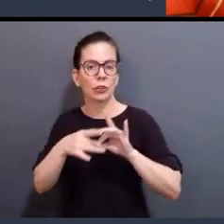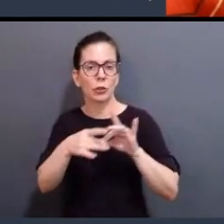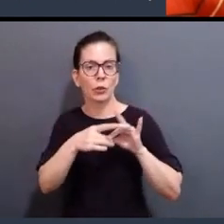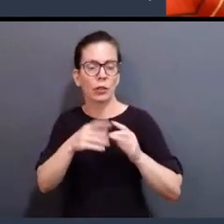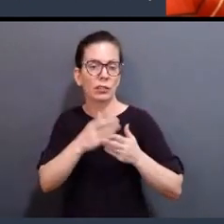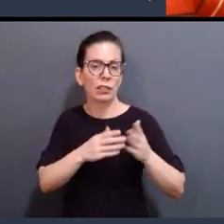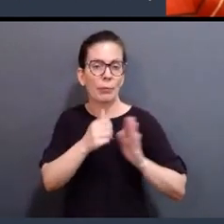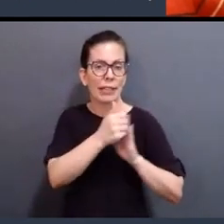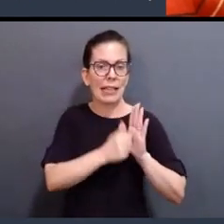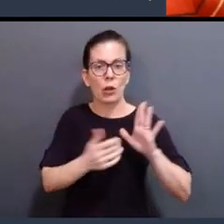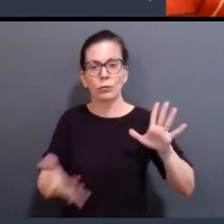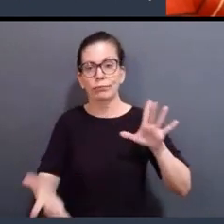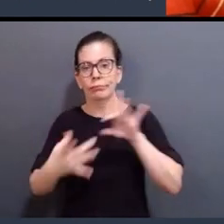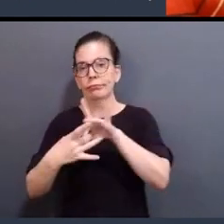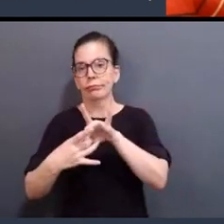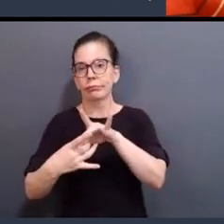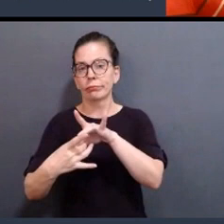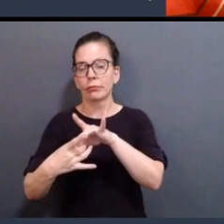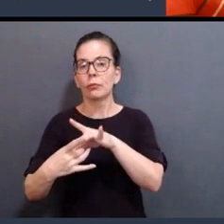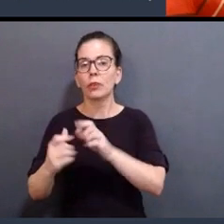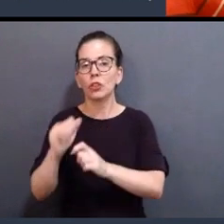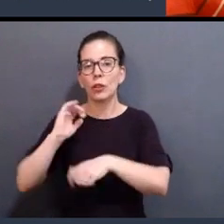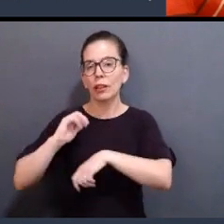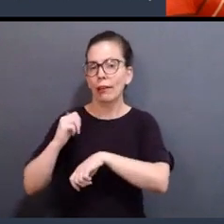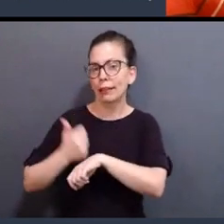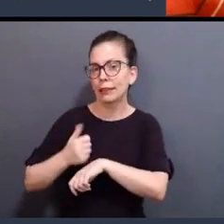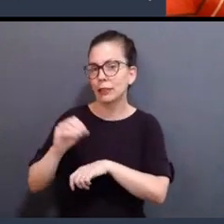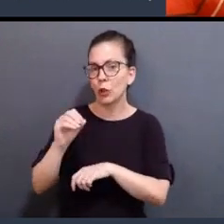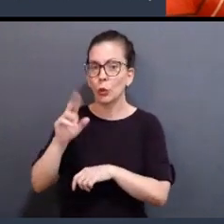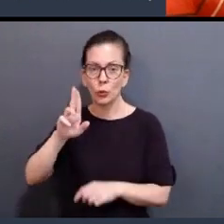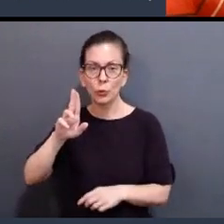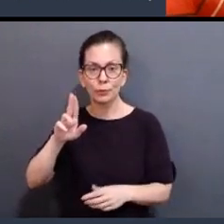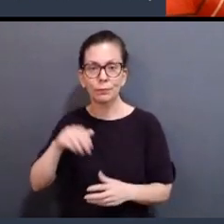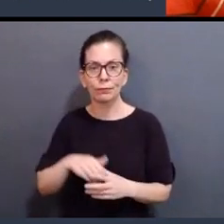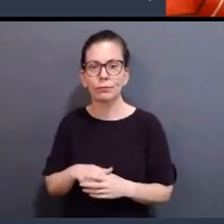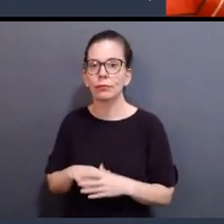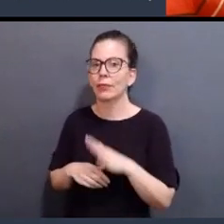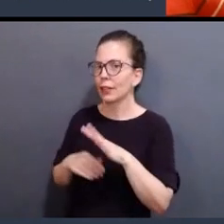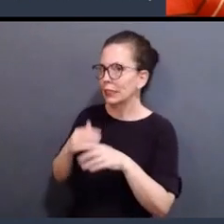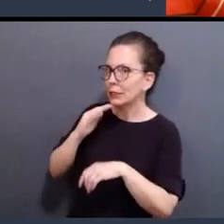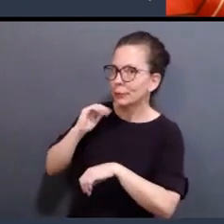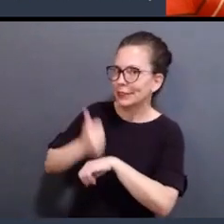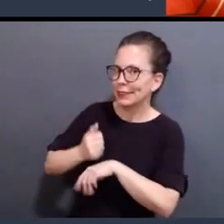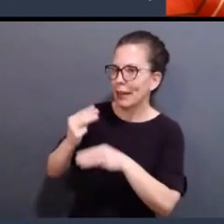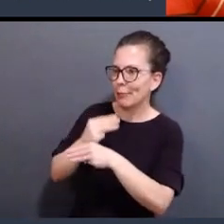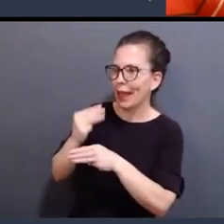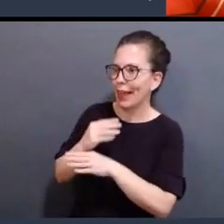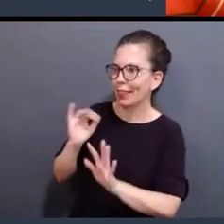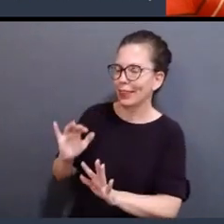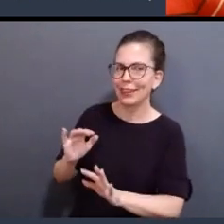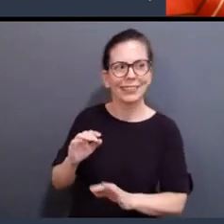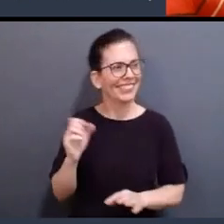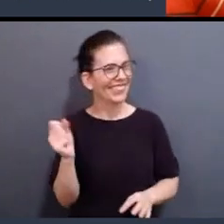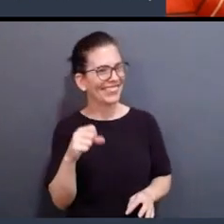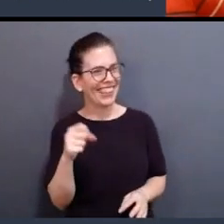in addition to the existing OU. Got some set mathematics there. Yeah.